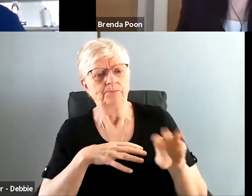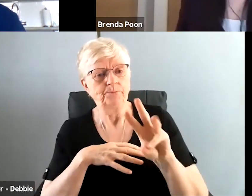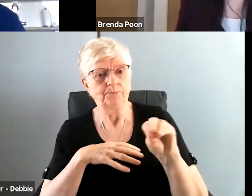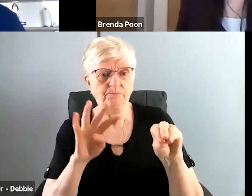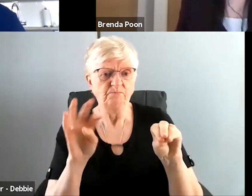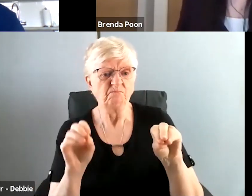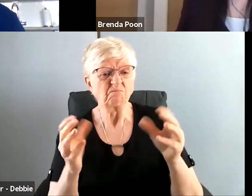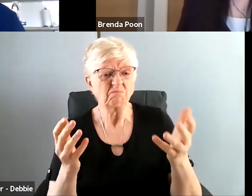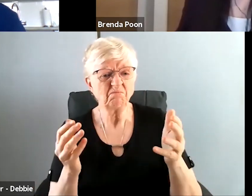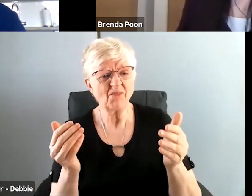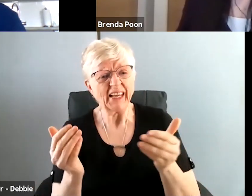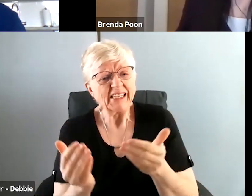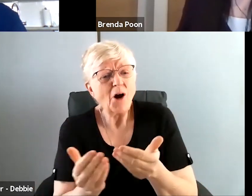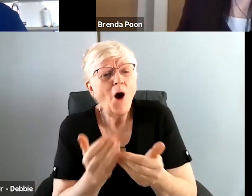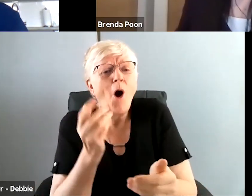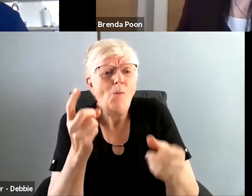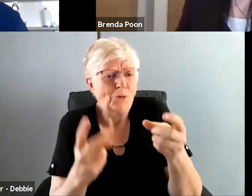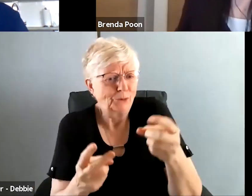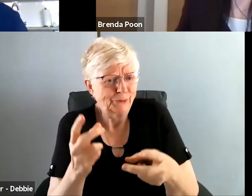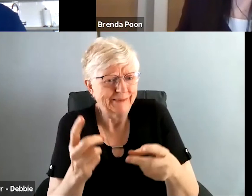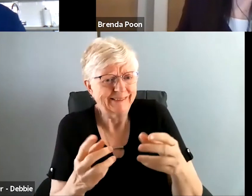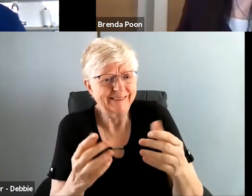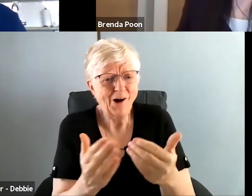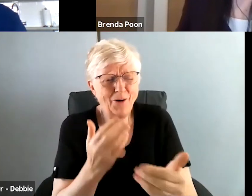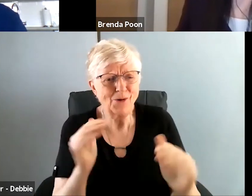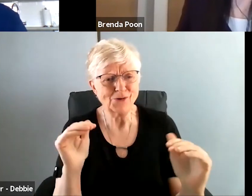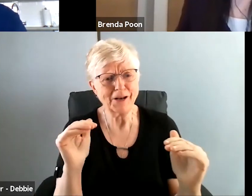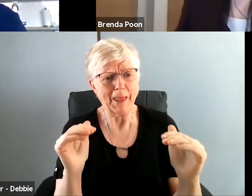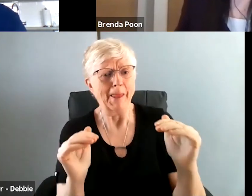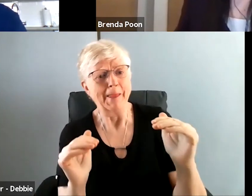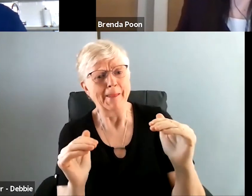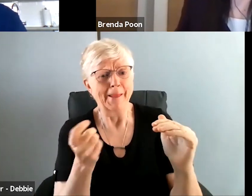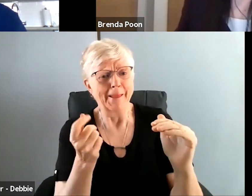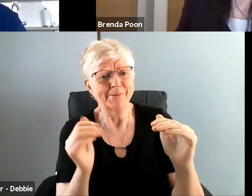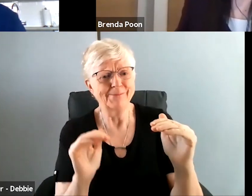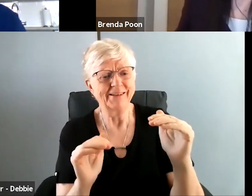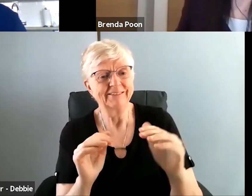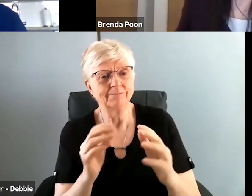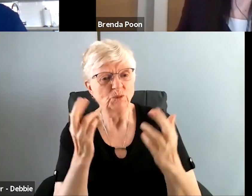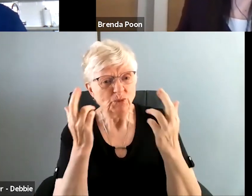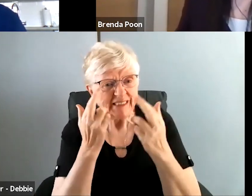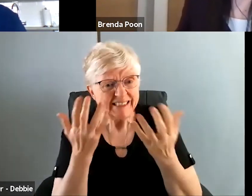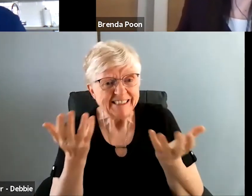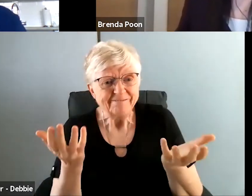SO IT IS CLOSE TO A GENDER BALANCE AND, YEAH,